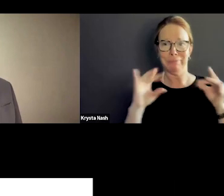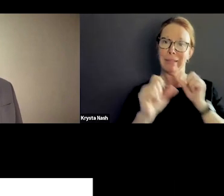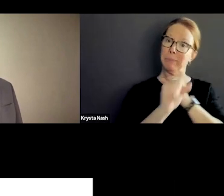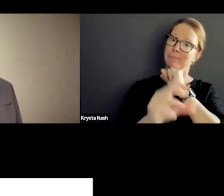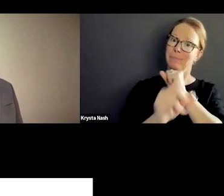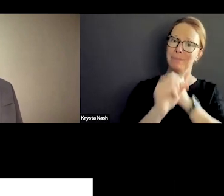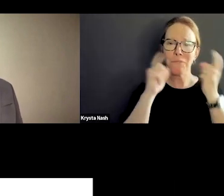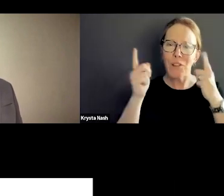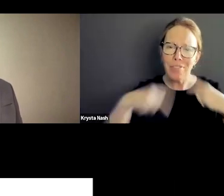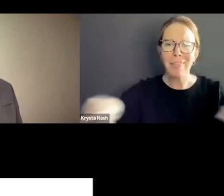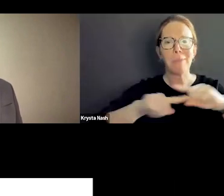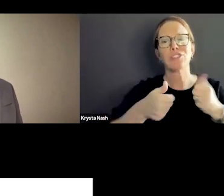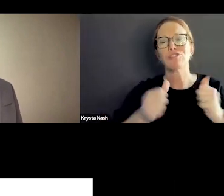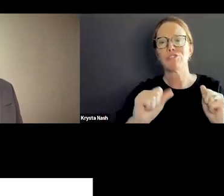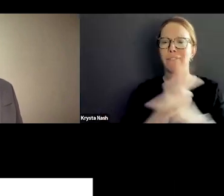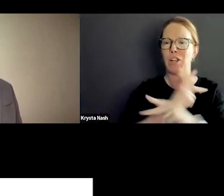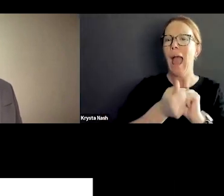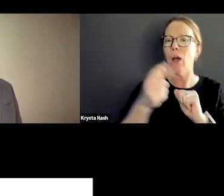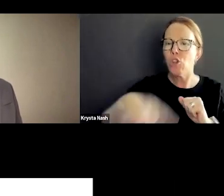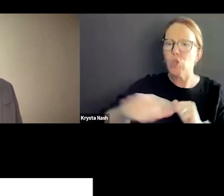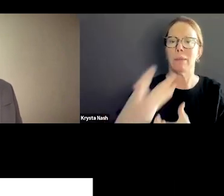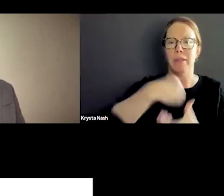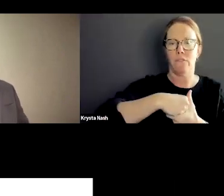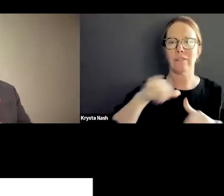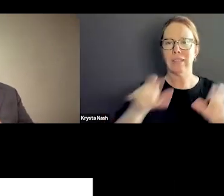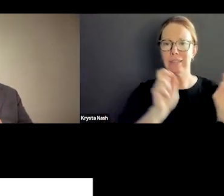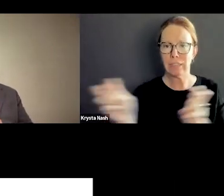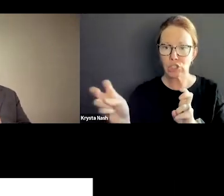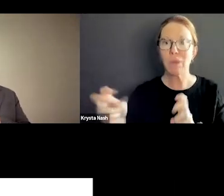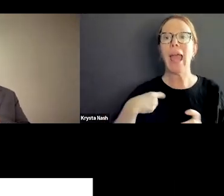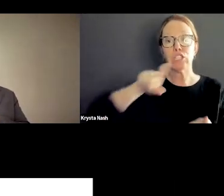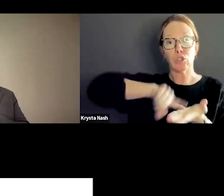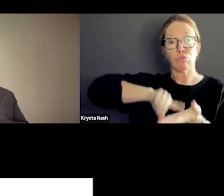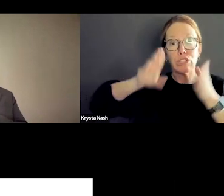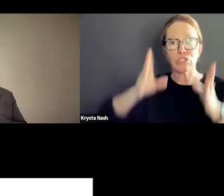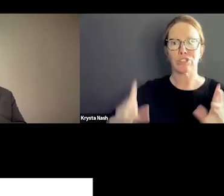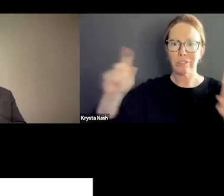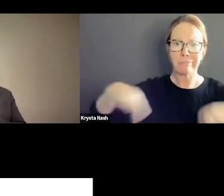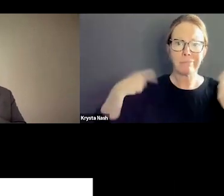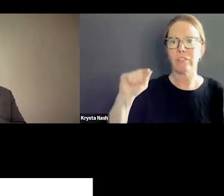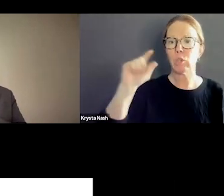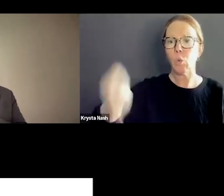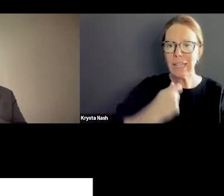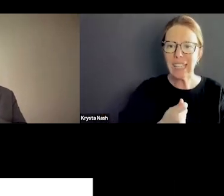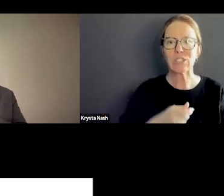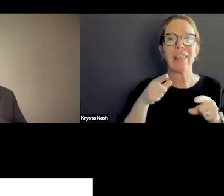how you could get involved in this particular issue if it spoke to you. Because I will say, as a researcher for the last 20 years, this is a small group of people,